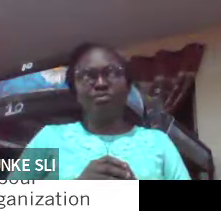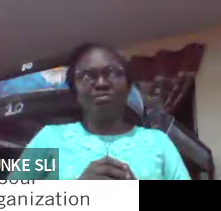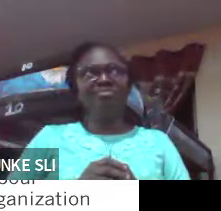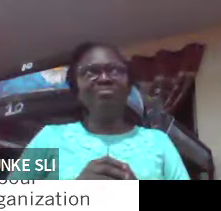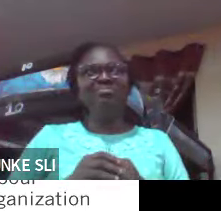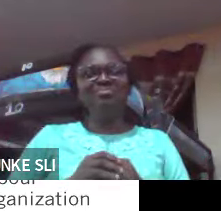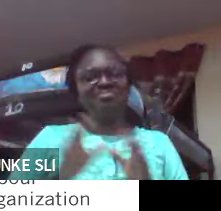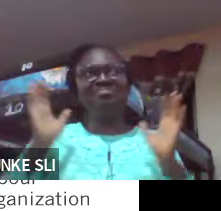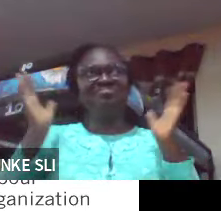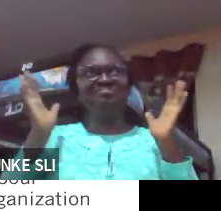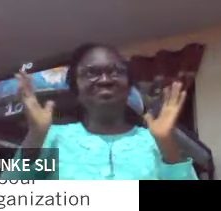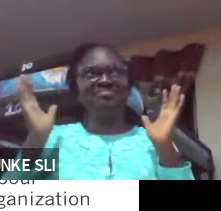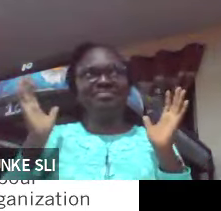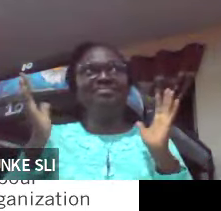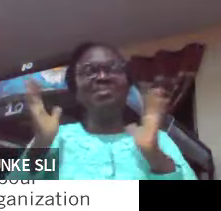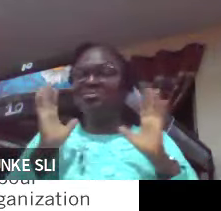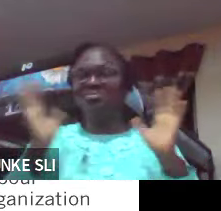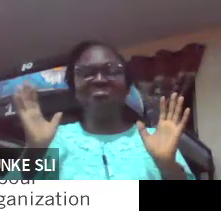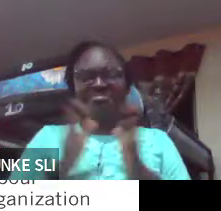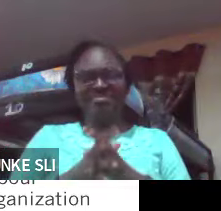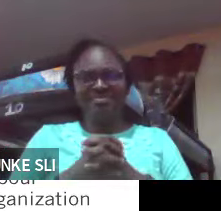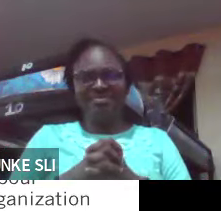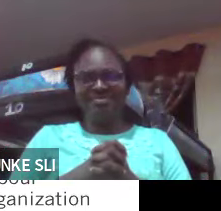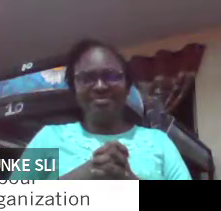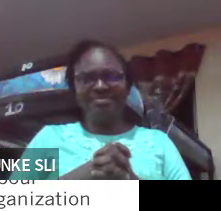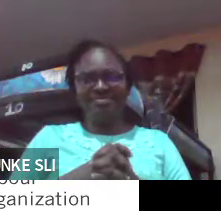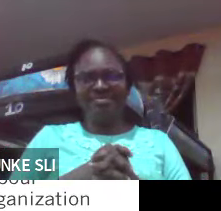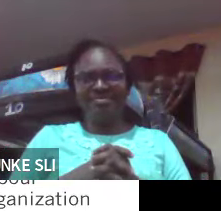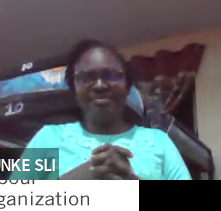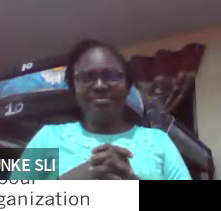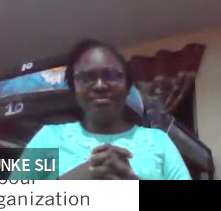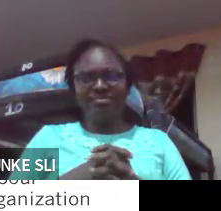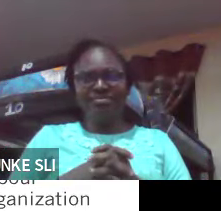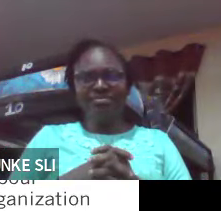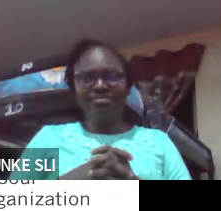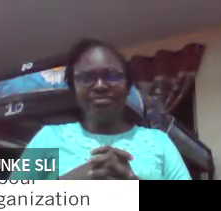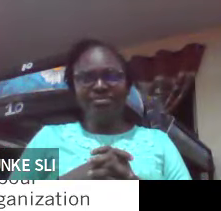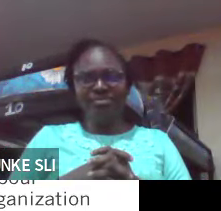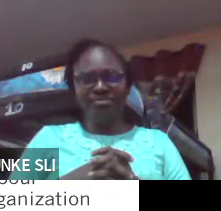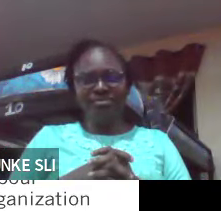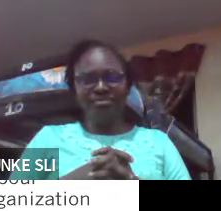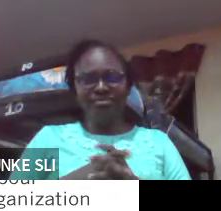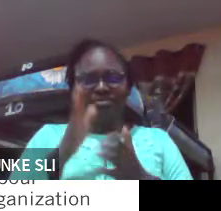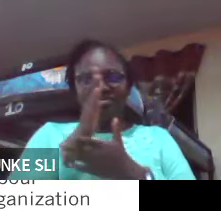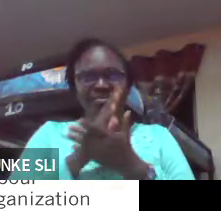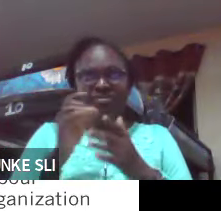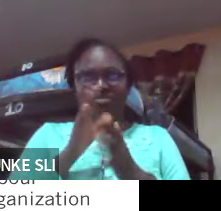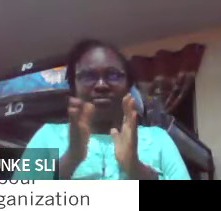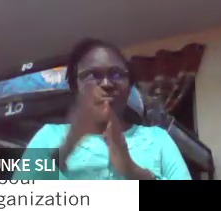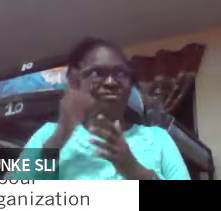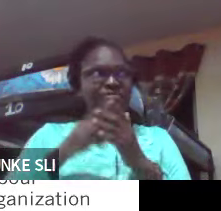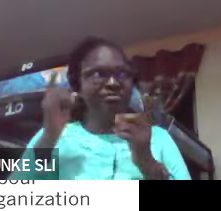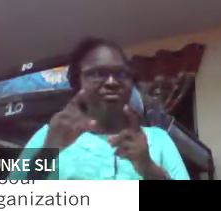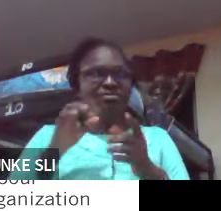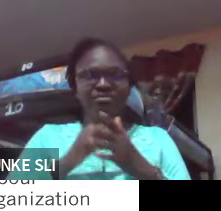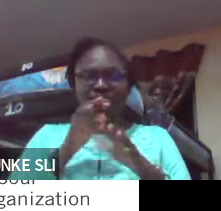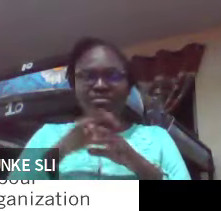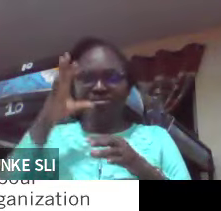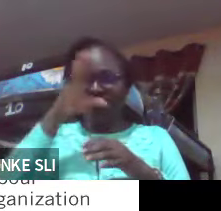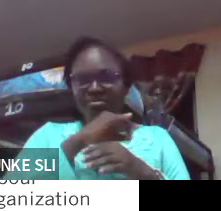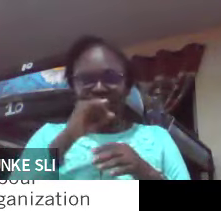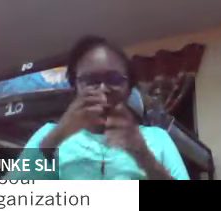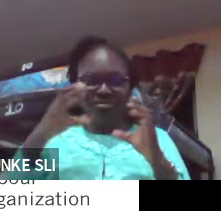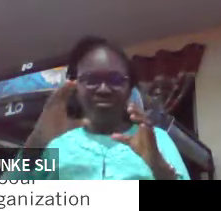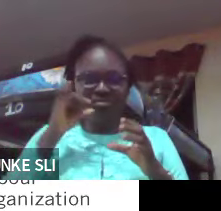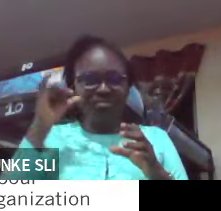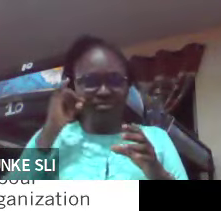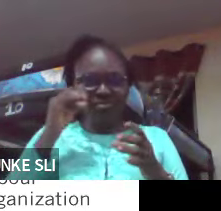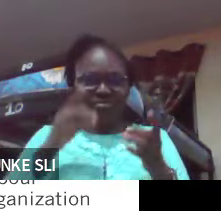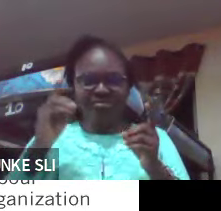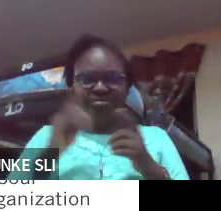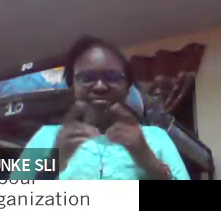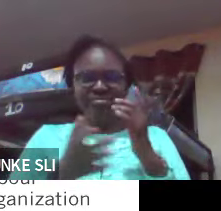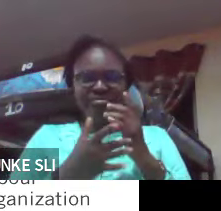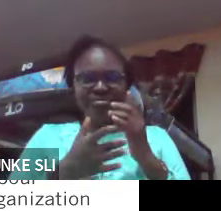sola bakre: Okay, there's a question in the chat box, but I think it's a it's for us she's asking. Rahama is asking what will happen to those that missed the class yesterday, due to technical glitches.